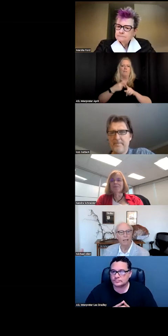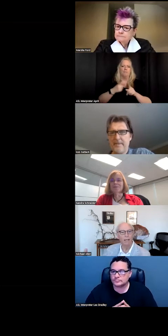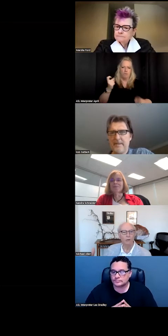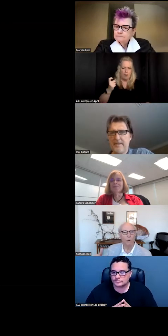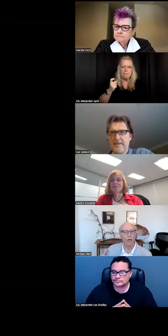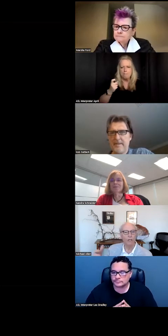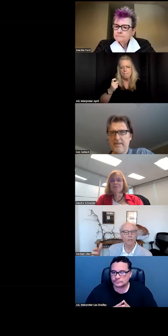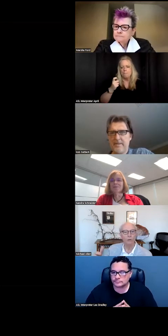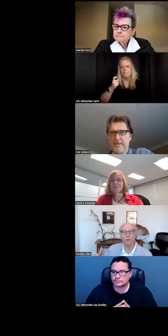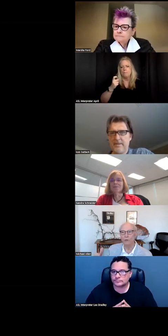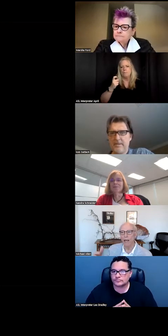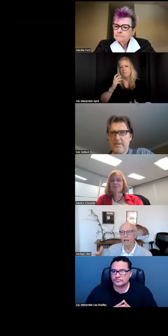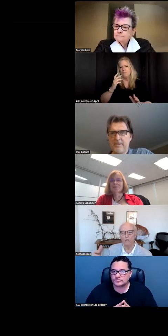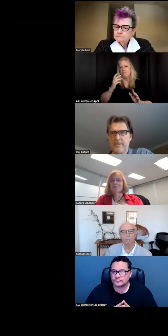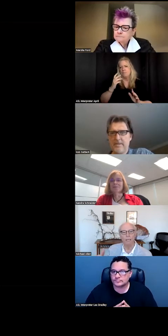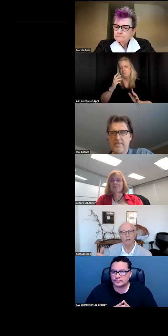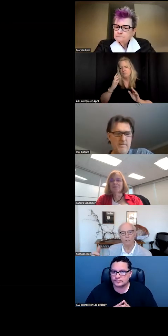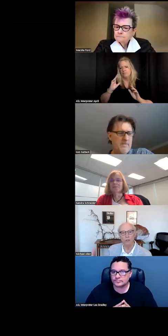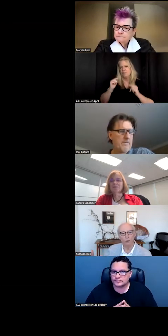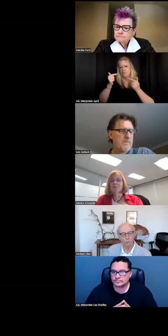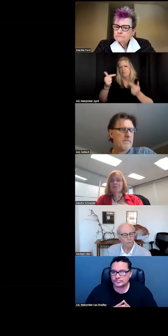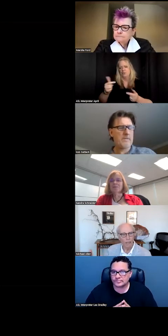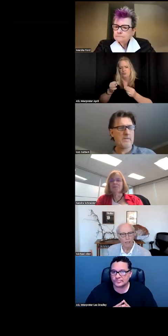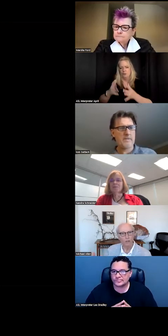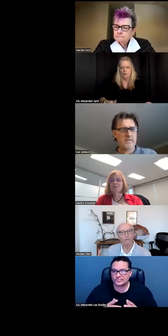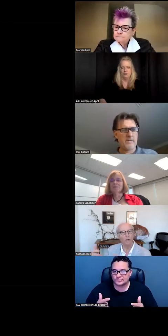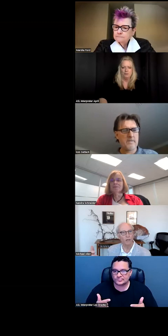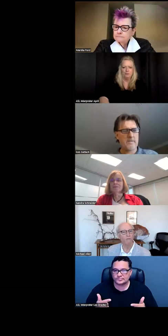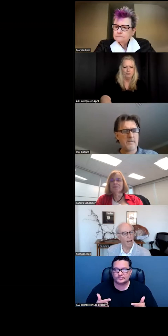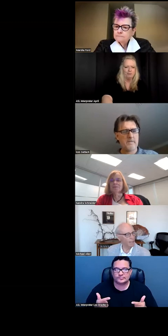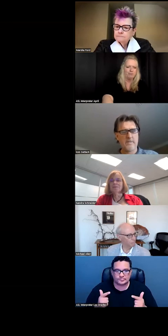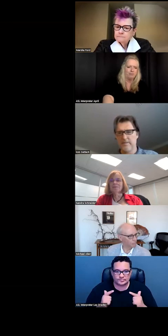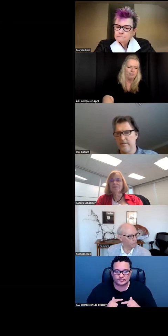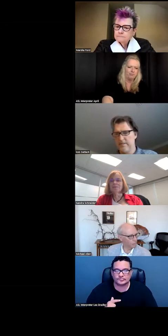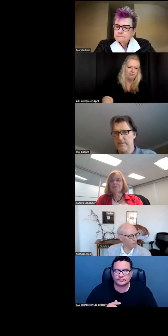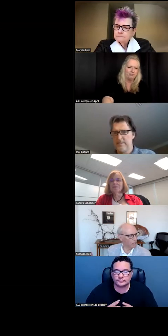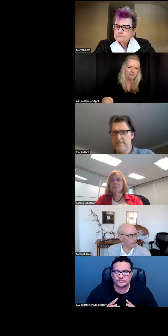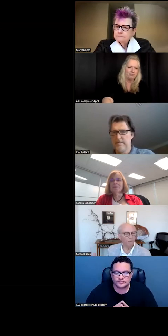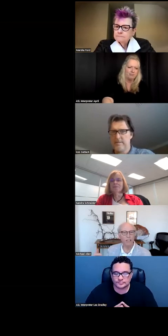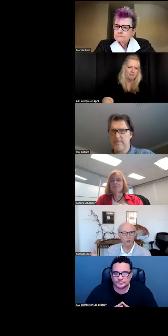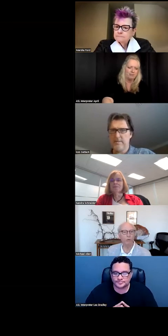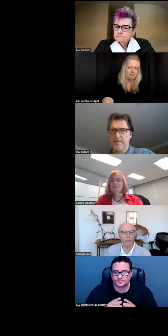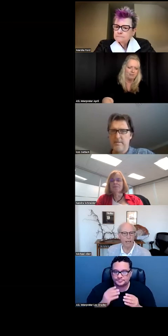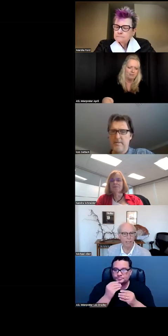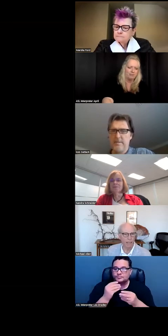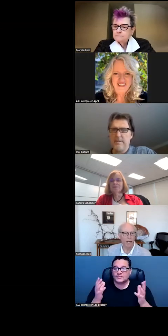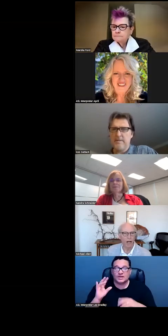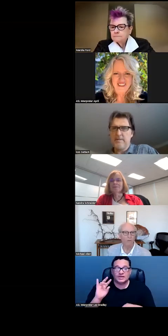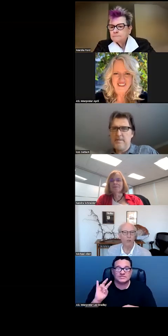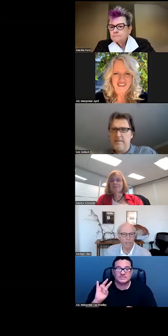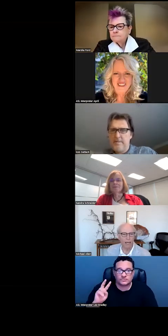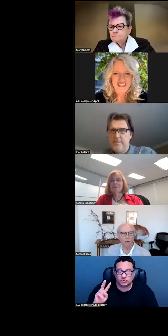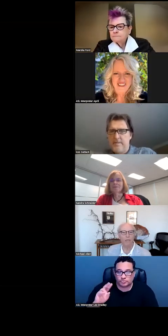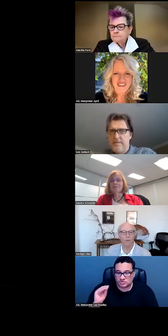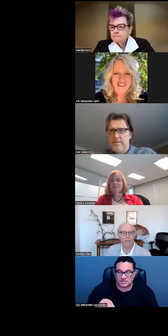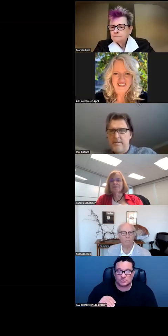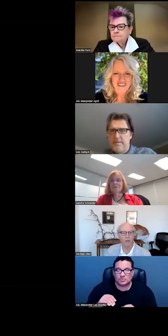IN ORDER TO HAVE SOMETHING TO DO, HERE IS A FUN FACT. 72% OF SUICIDAL PEOPLE IN EMERGENCY